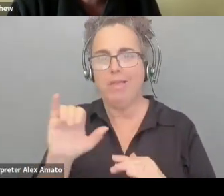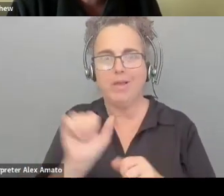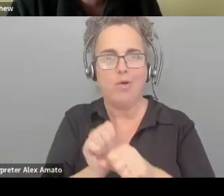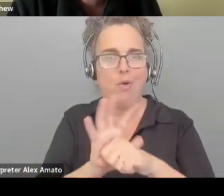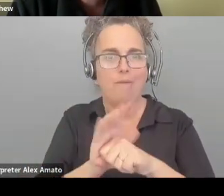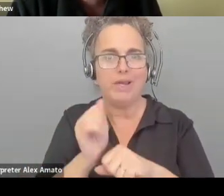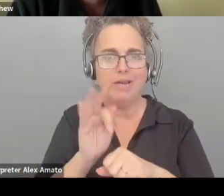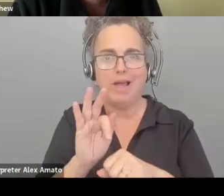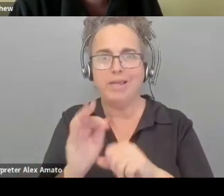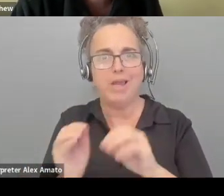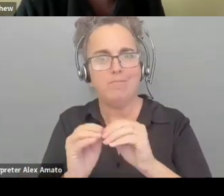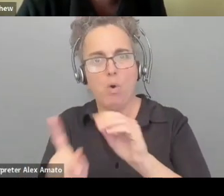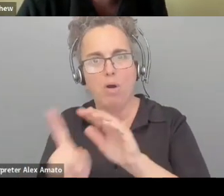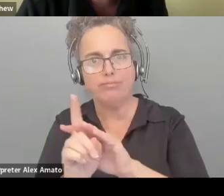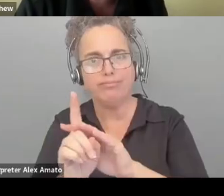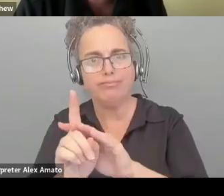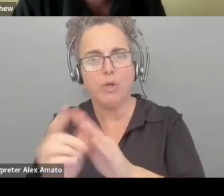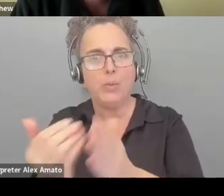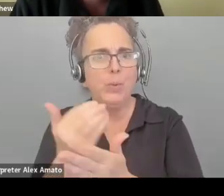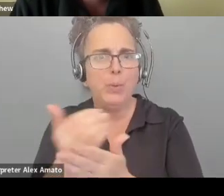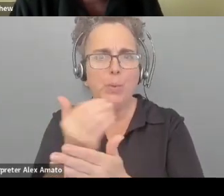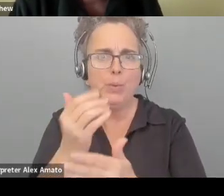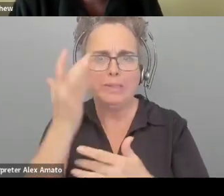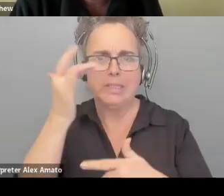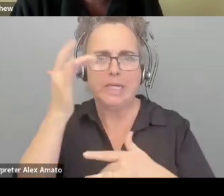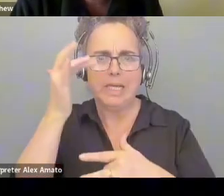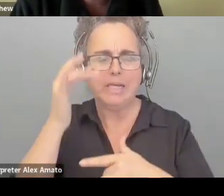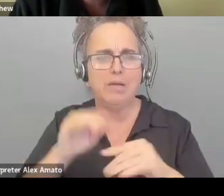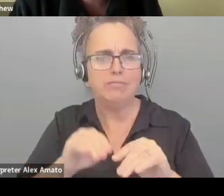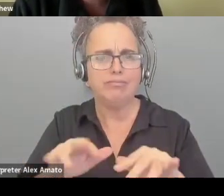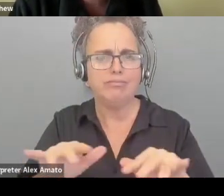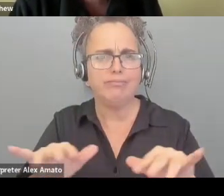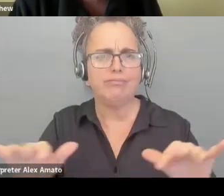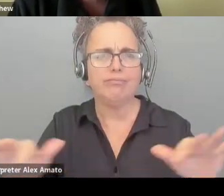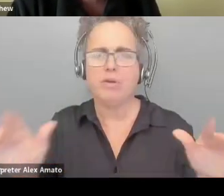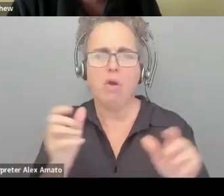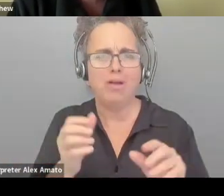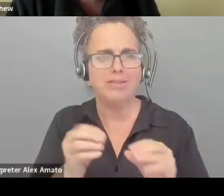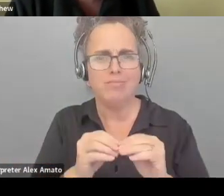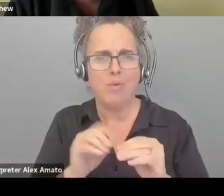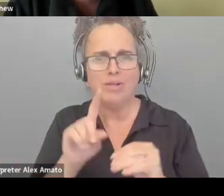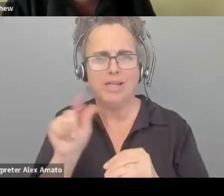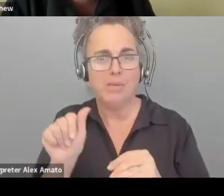emerging and causing new patterns of disability. And even if we get it off this planet like Mission